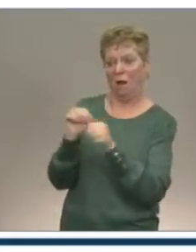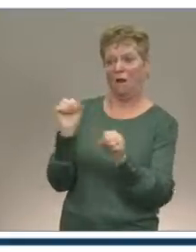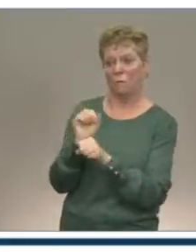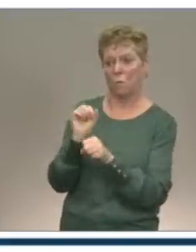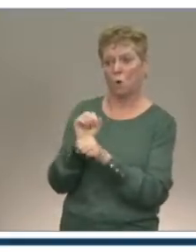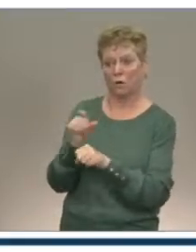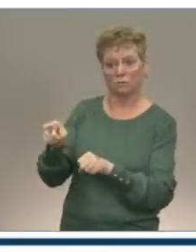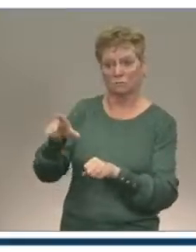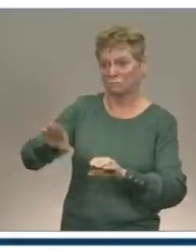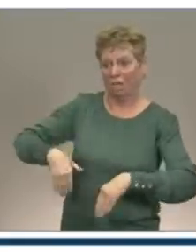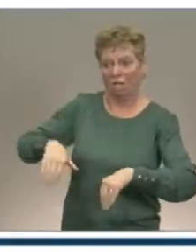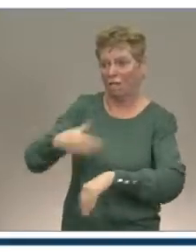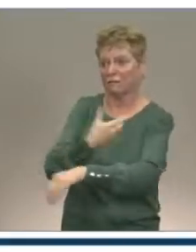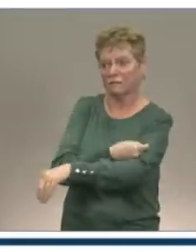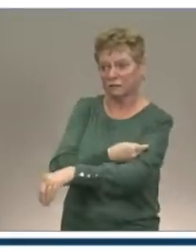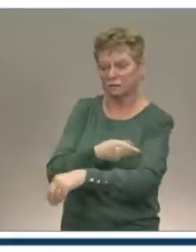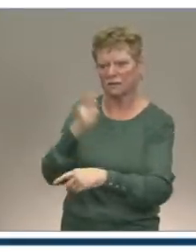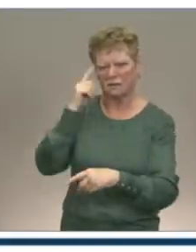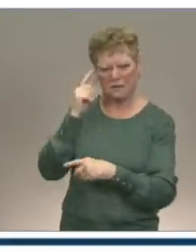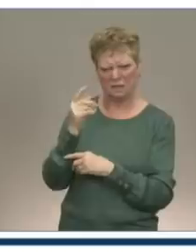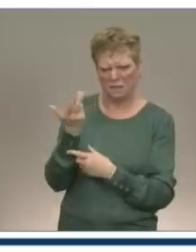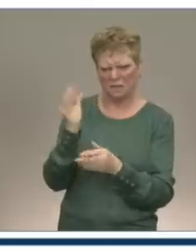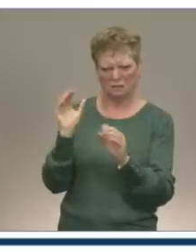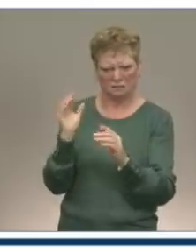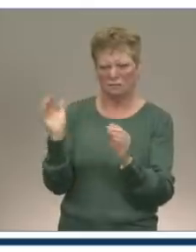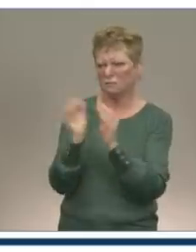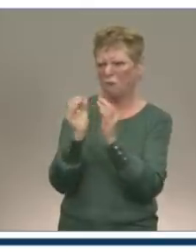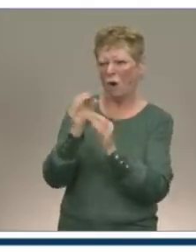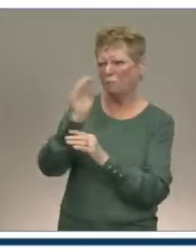a small percentage of people are off work for a number of reasons and they haven't worked in